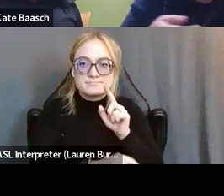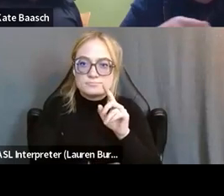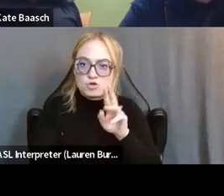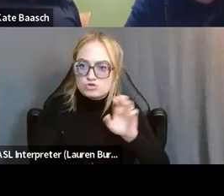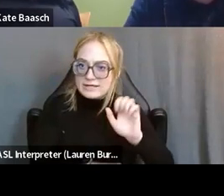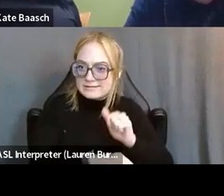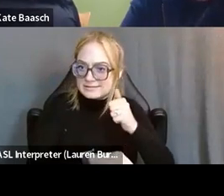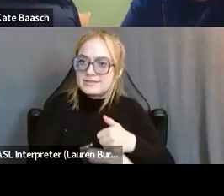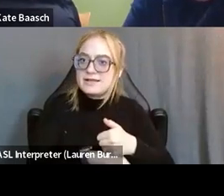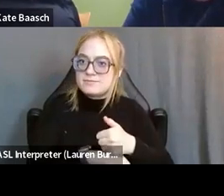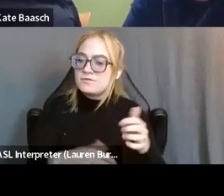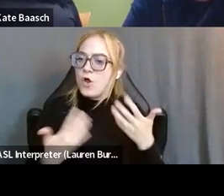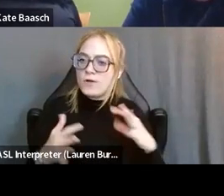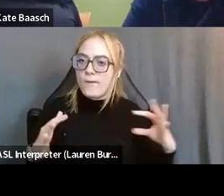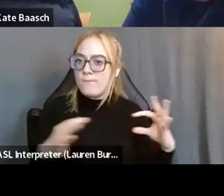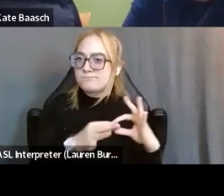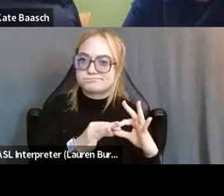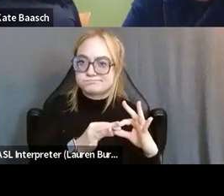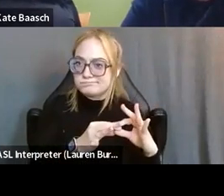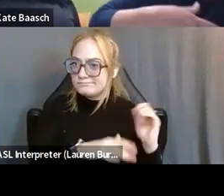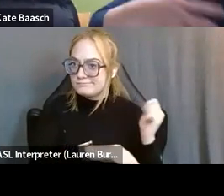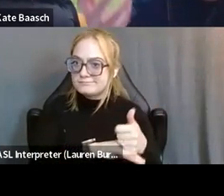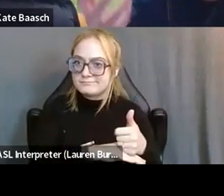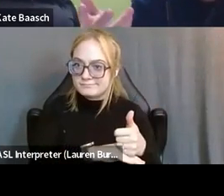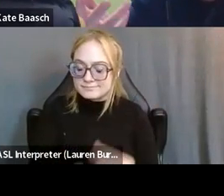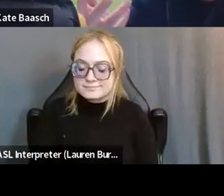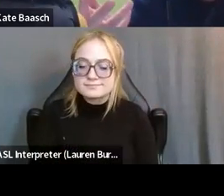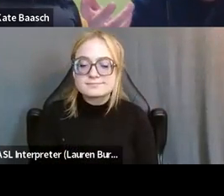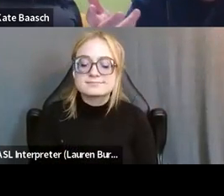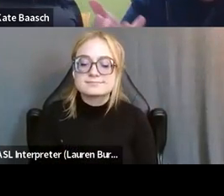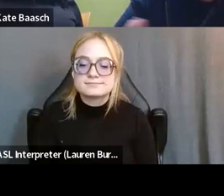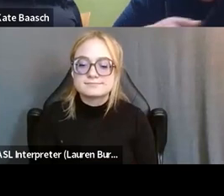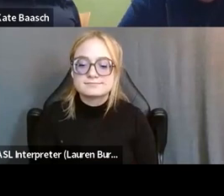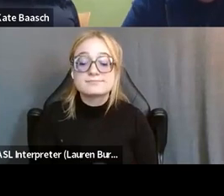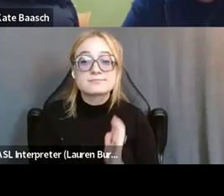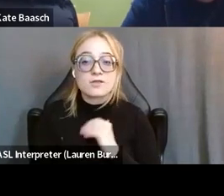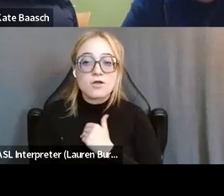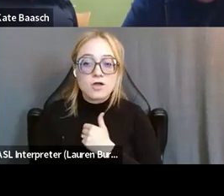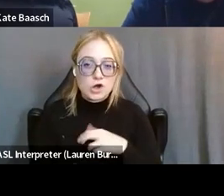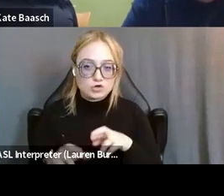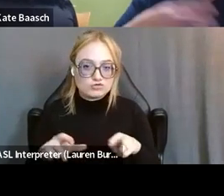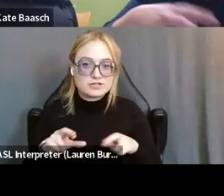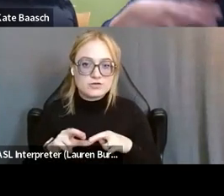We've already created, I think that and our manager, regional manager has changed as well